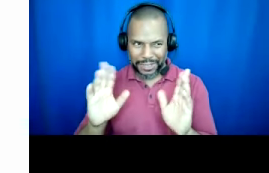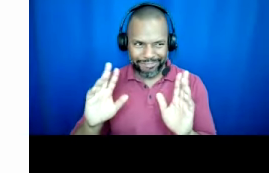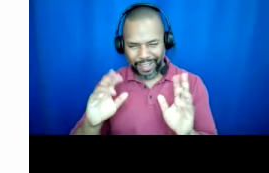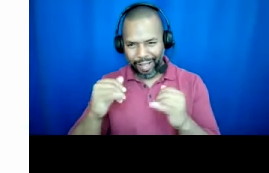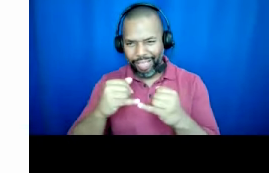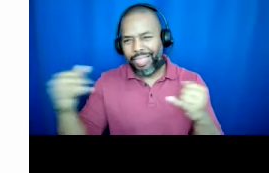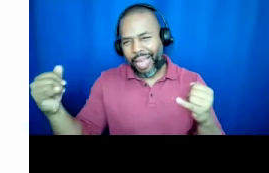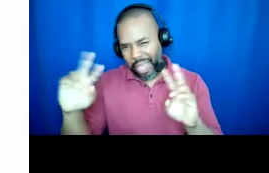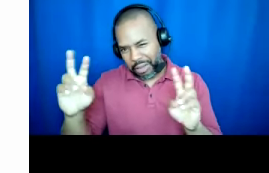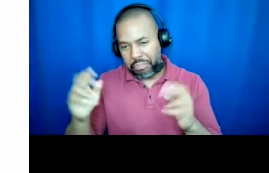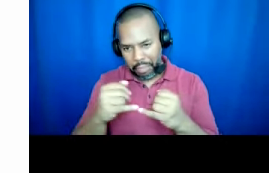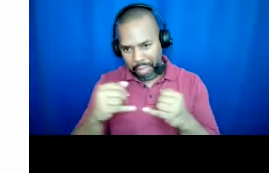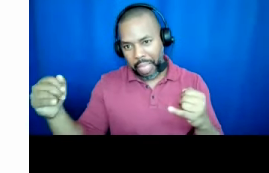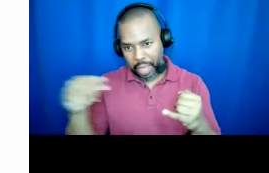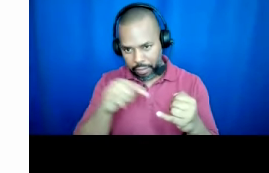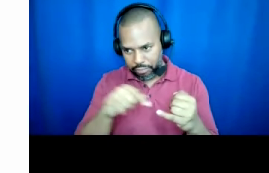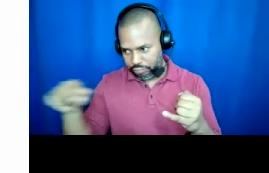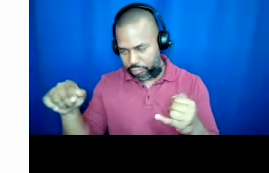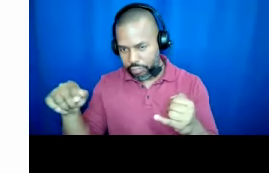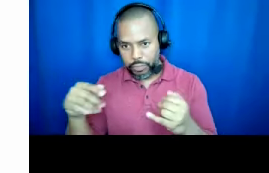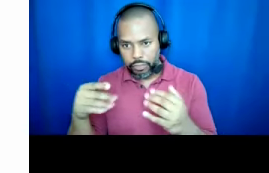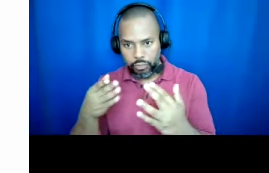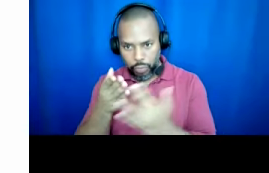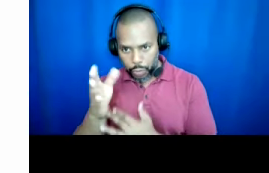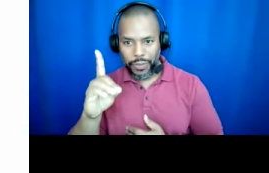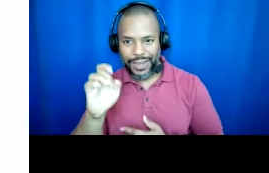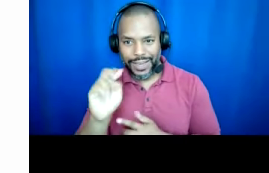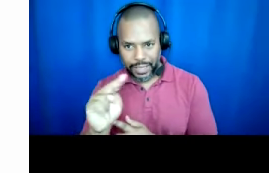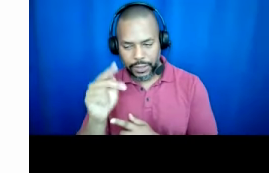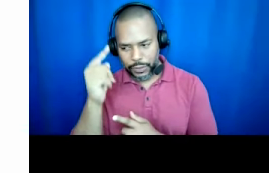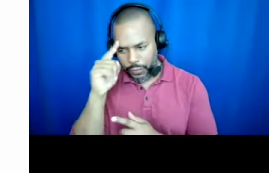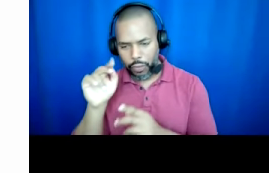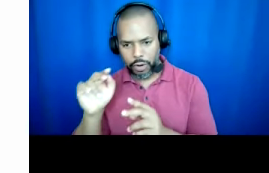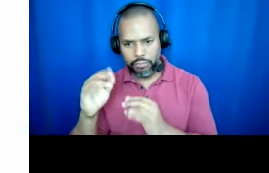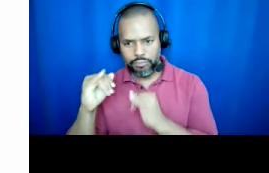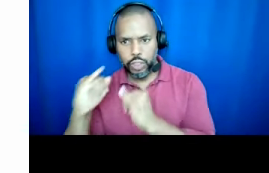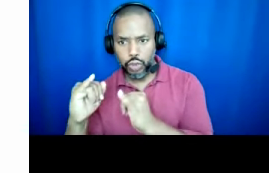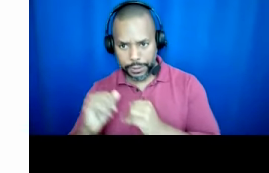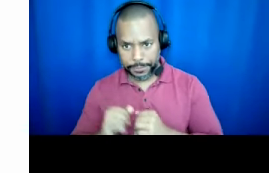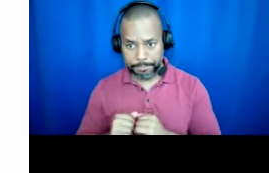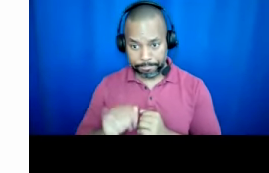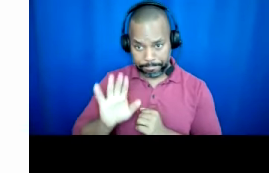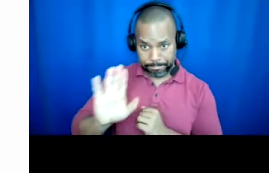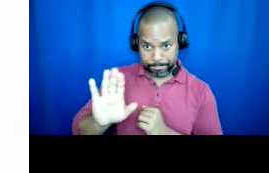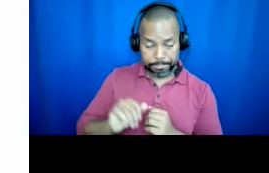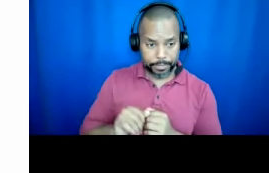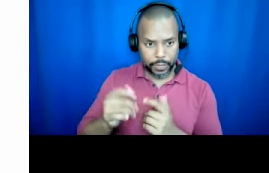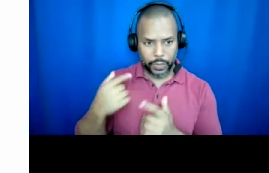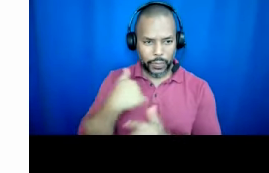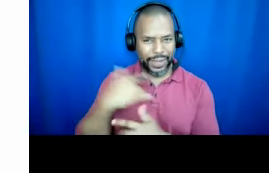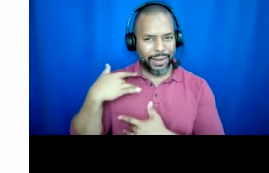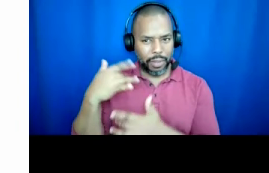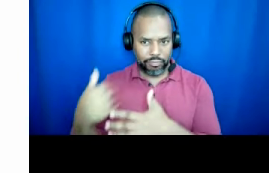Generally to Dean, over instruction and so in those deans meetings, that's where we initially prioritize and collaborate,